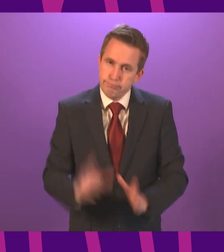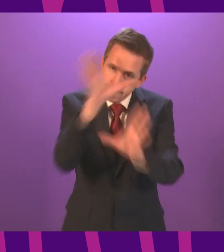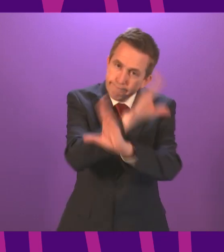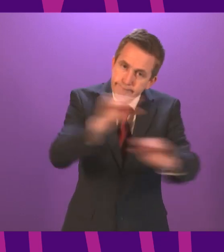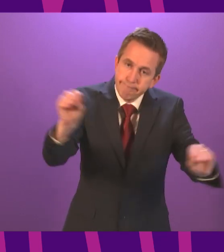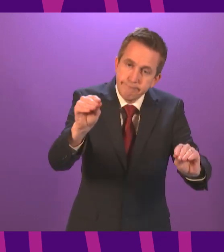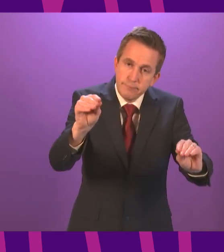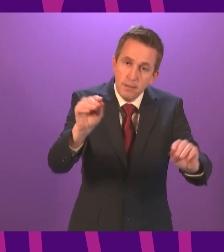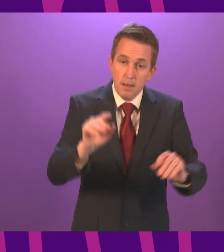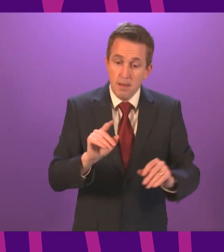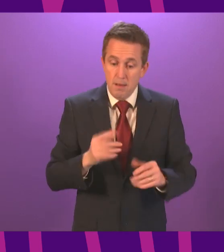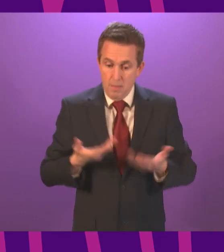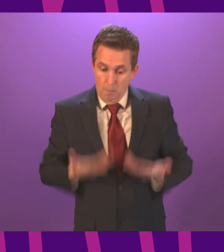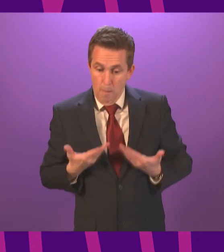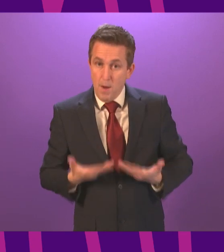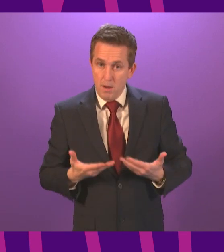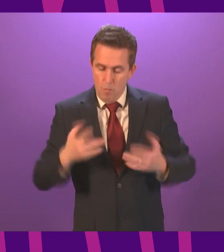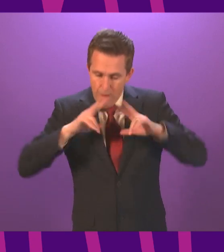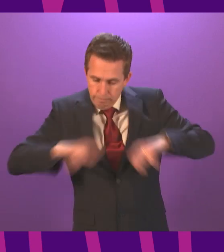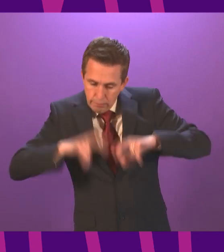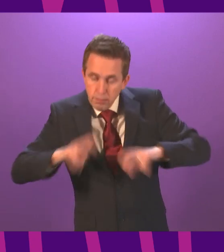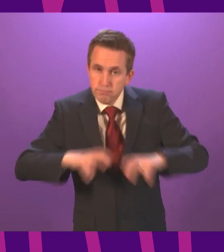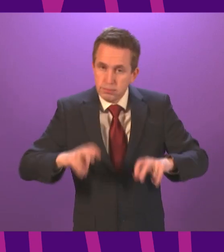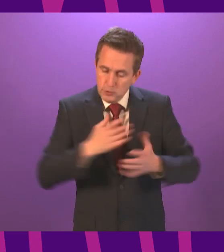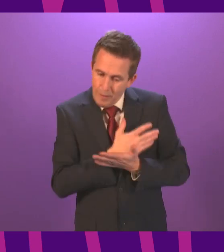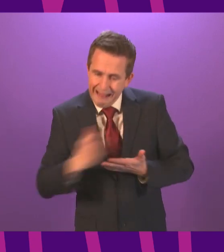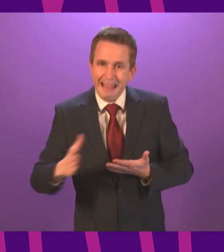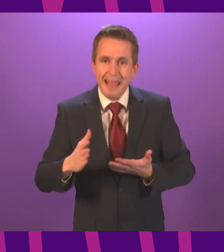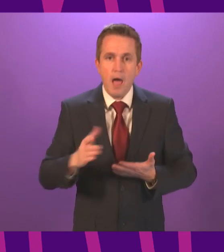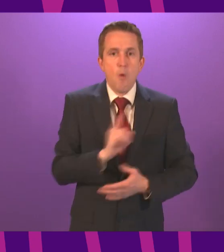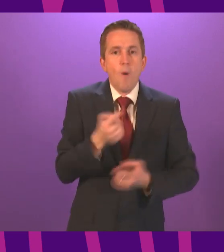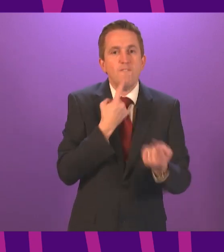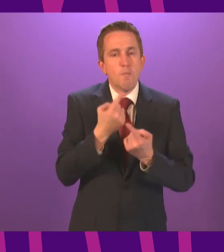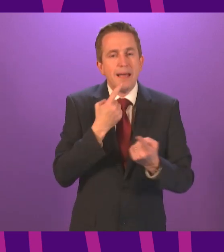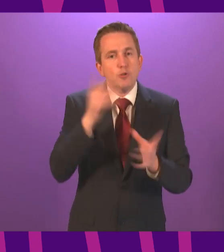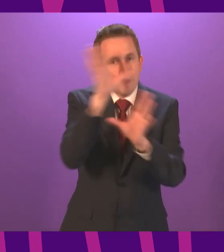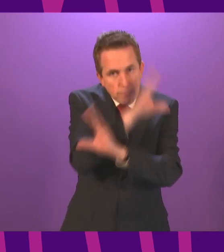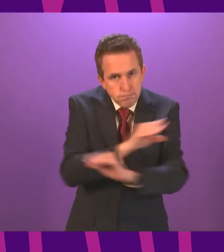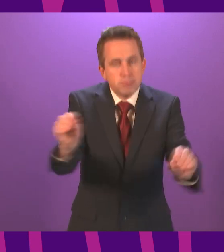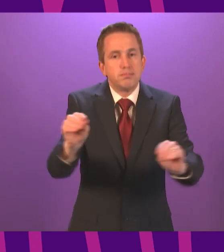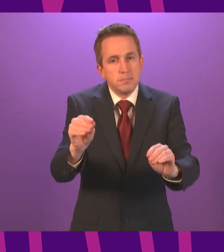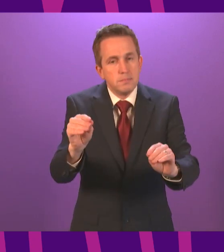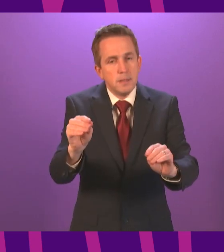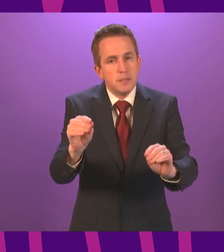the implications, so that the information that we set out to the public is full and is delivered in as straight and open a way as possible.